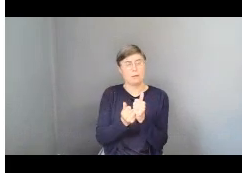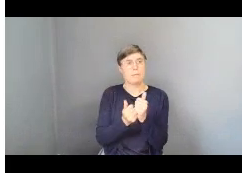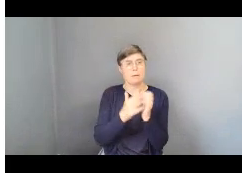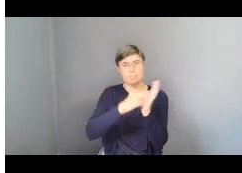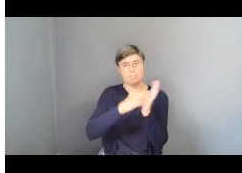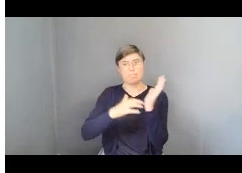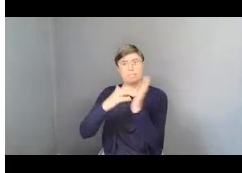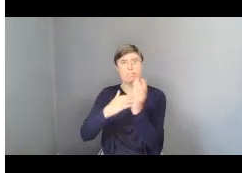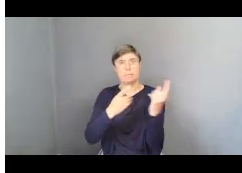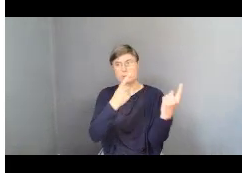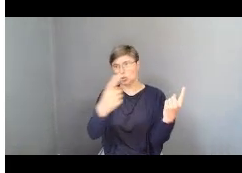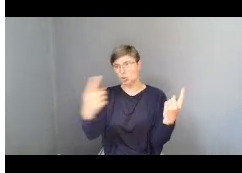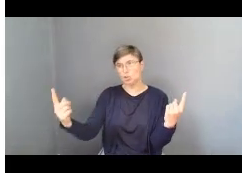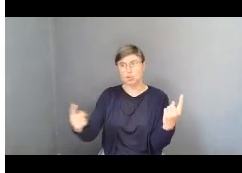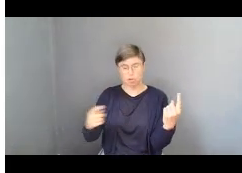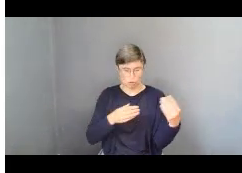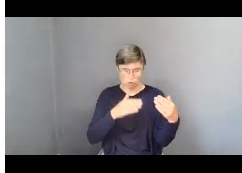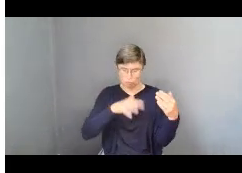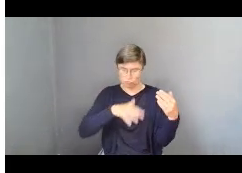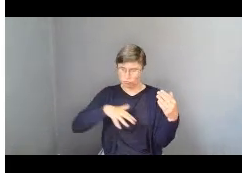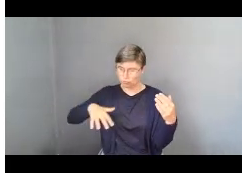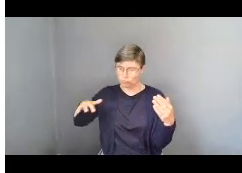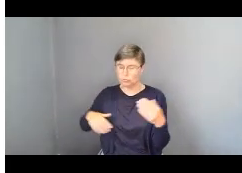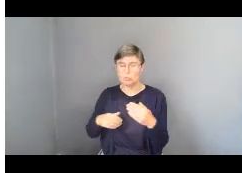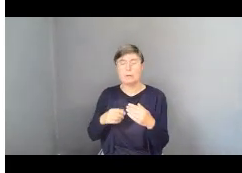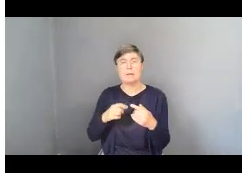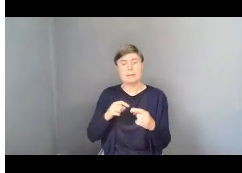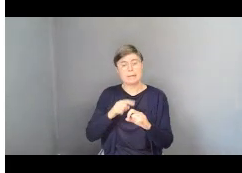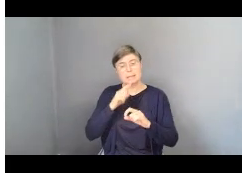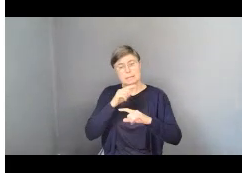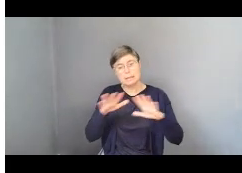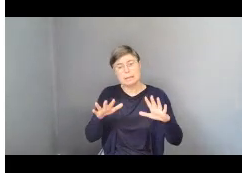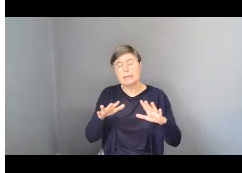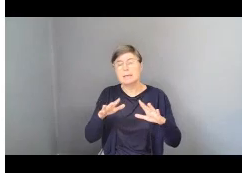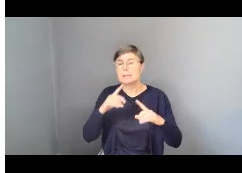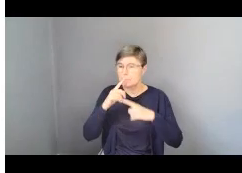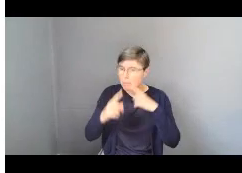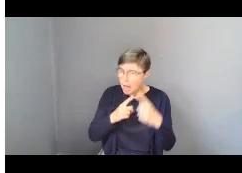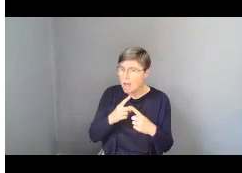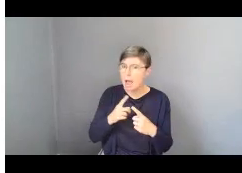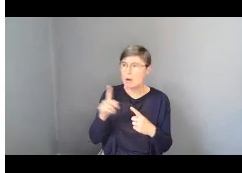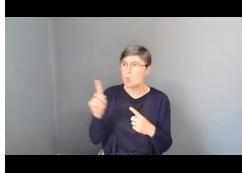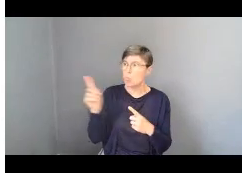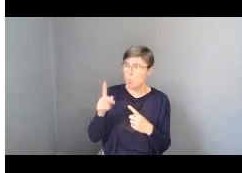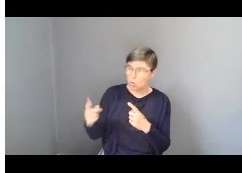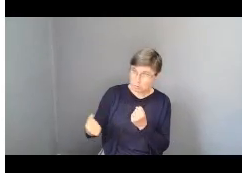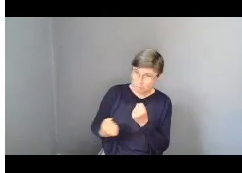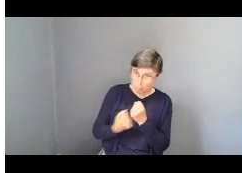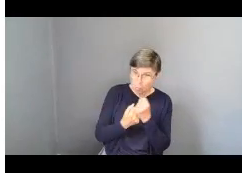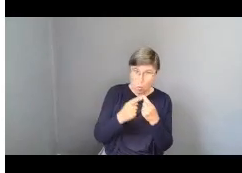to the participant, and how and when the supports will be provided and paid for.